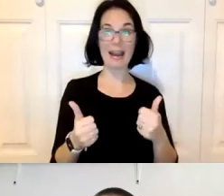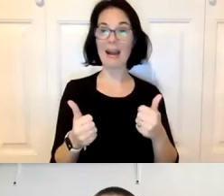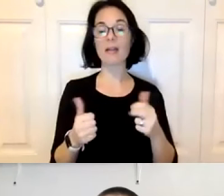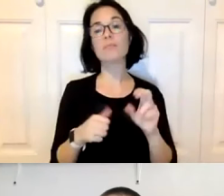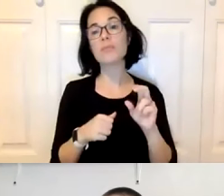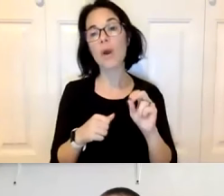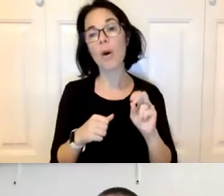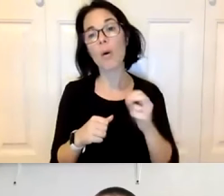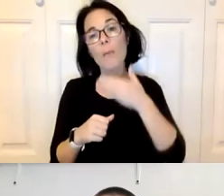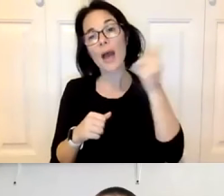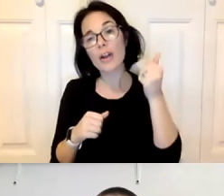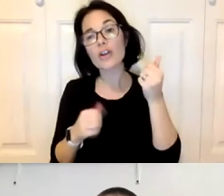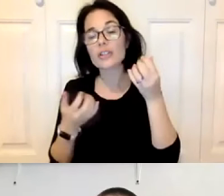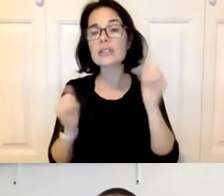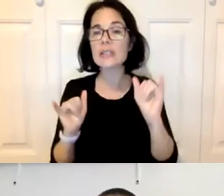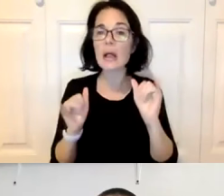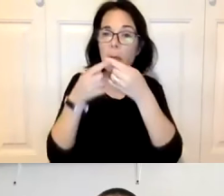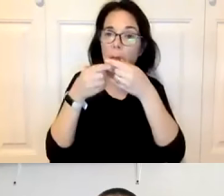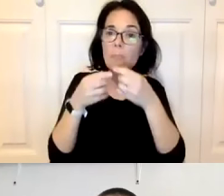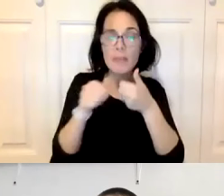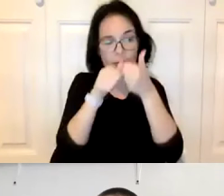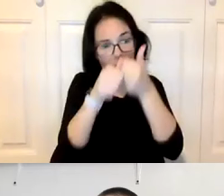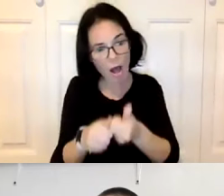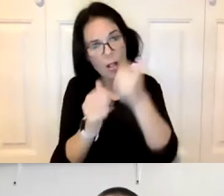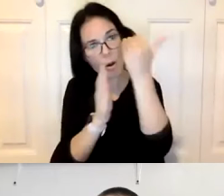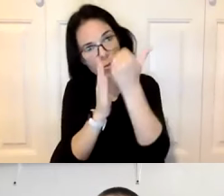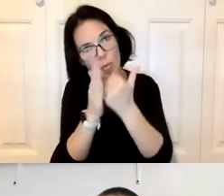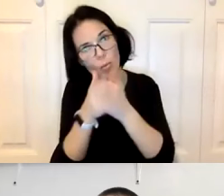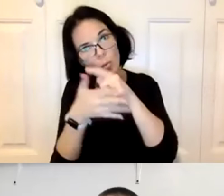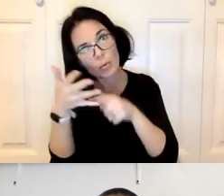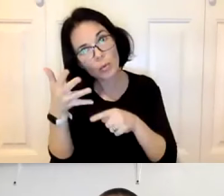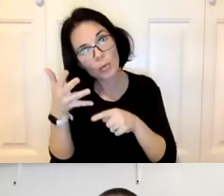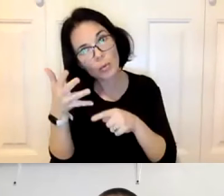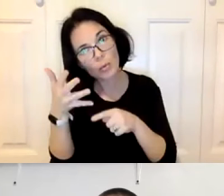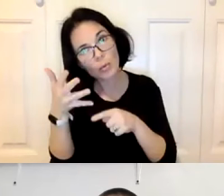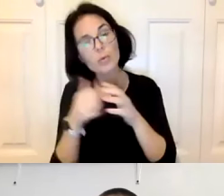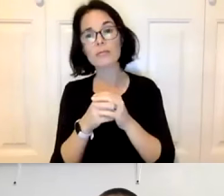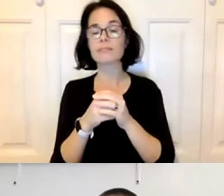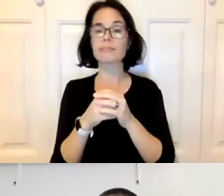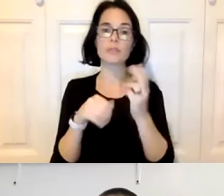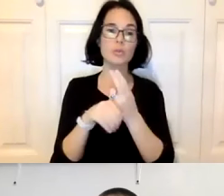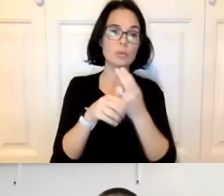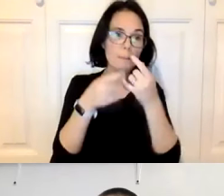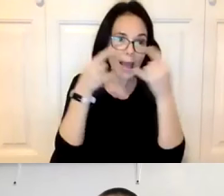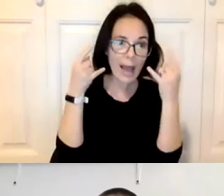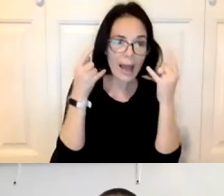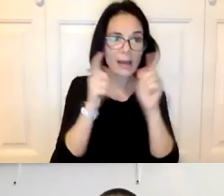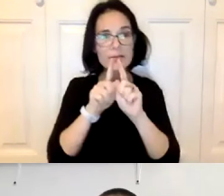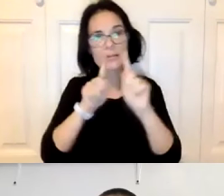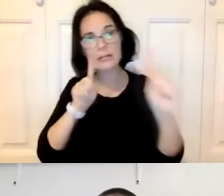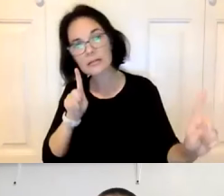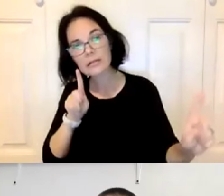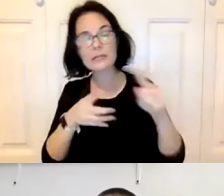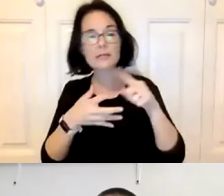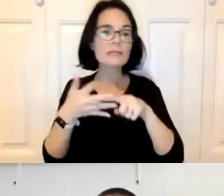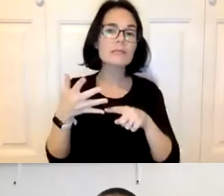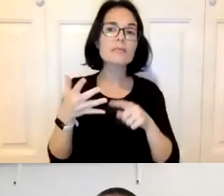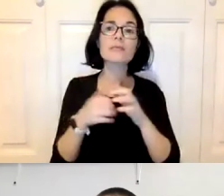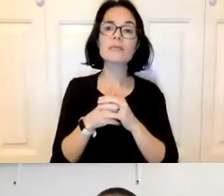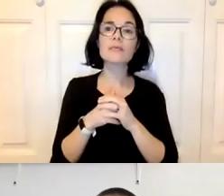doing all the precautions that they have been doing to give themselves that time to